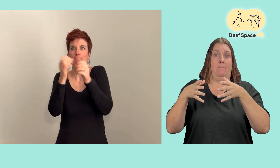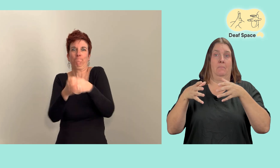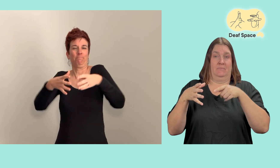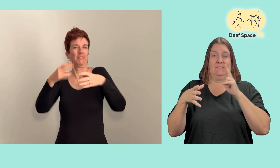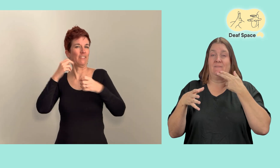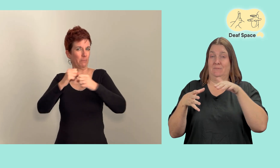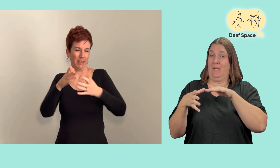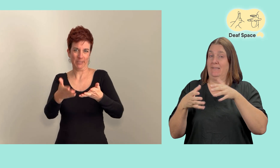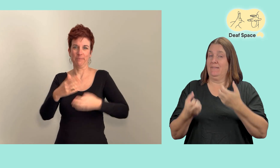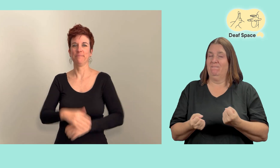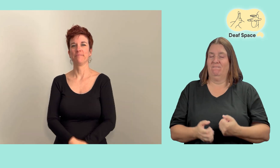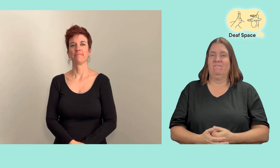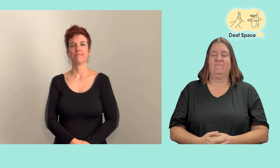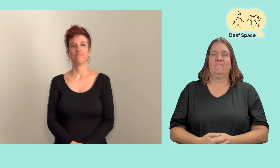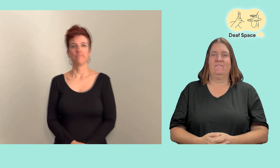These can be rightly viewed as Deaf spaces.